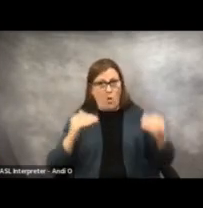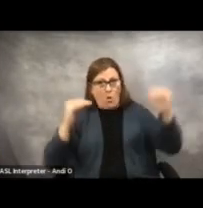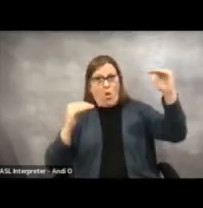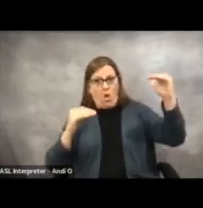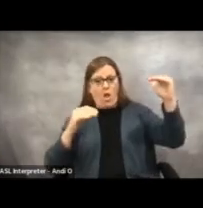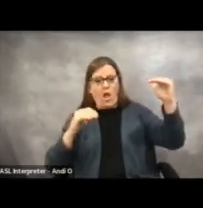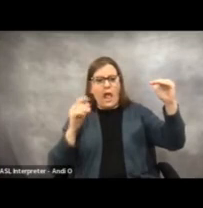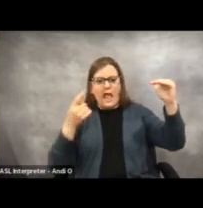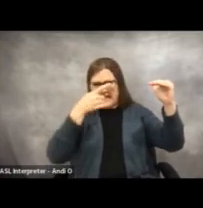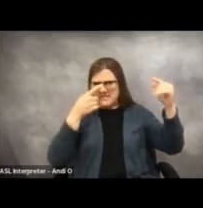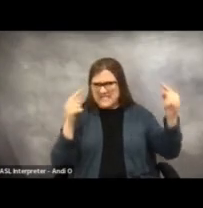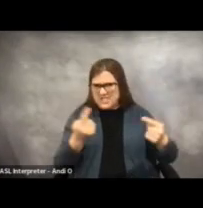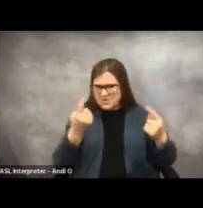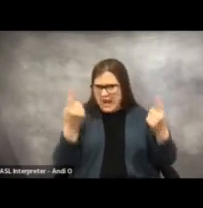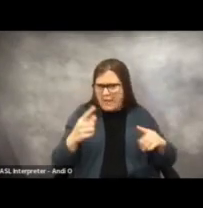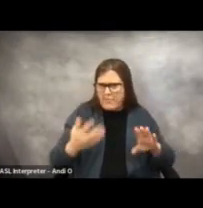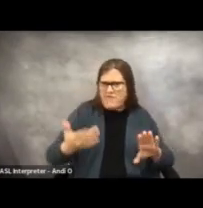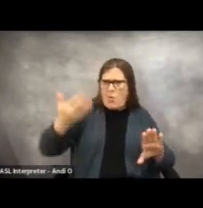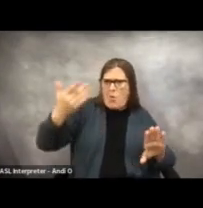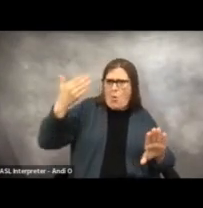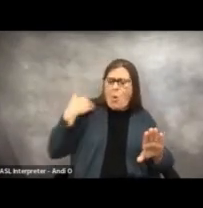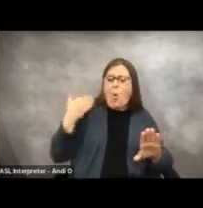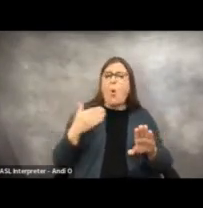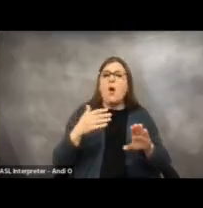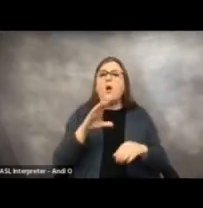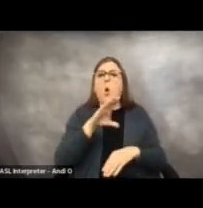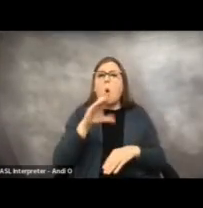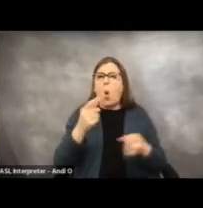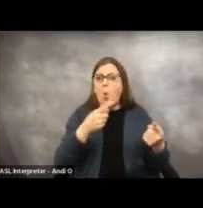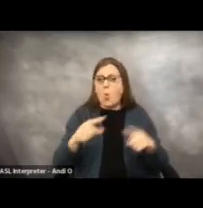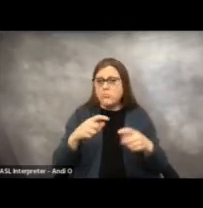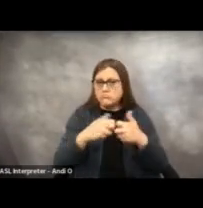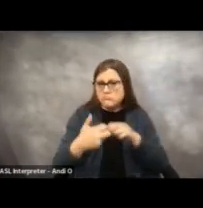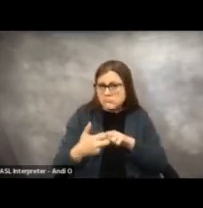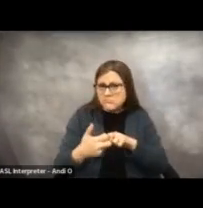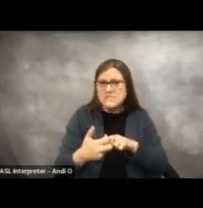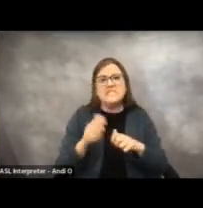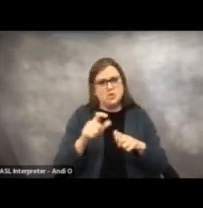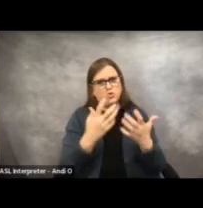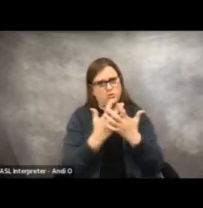earlier, co occurring problems should be screened for so that appropriate interventions and